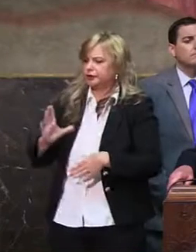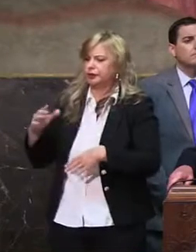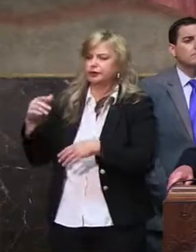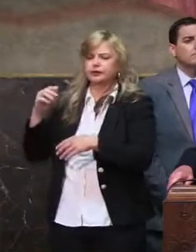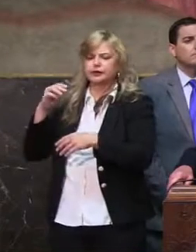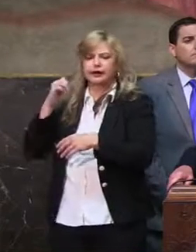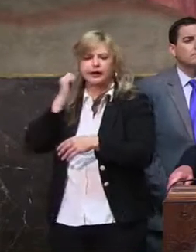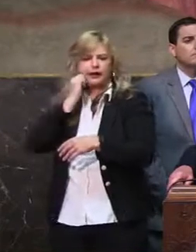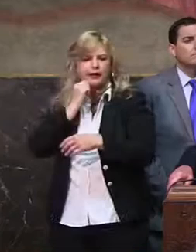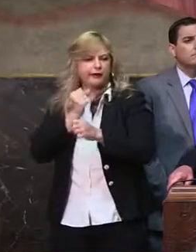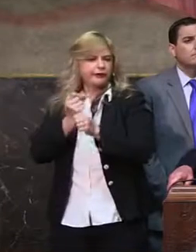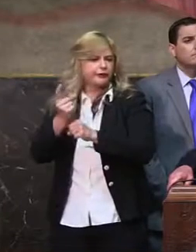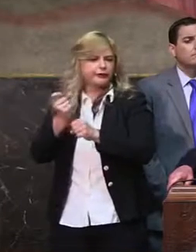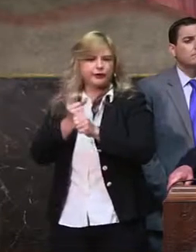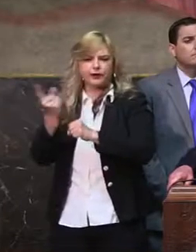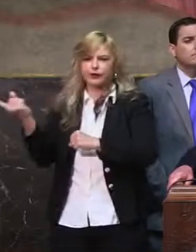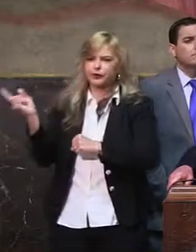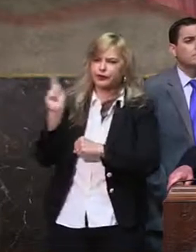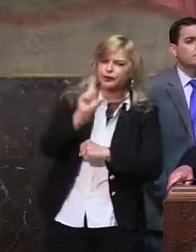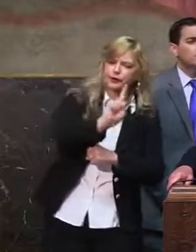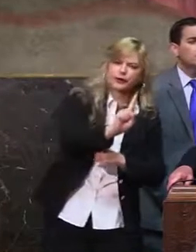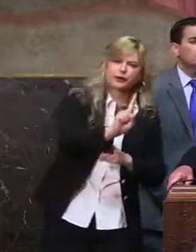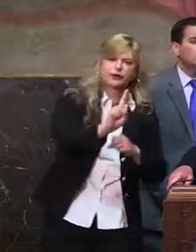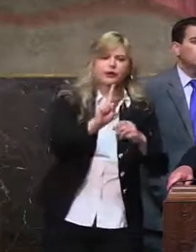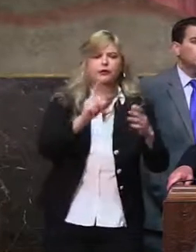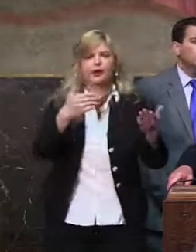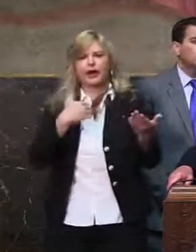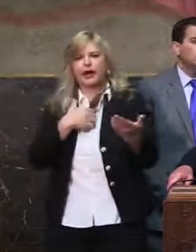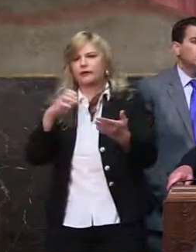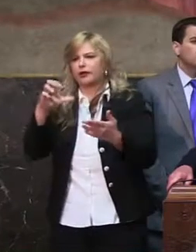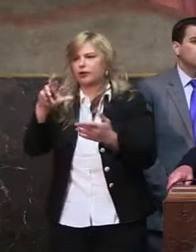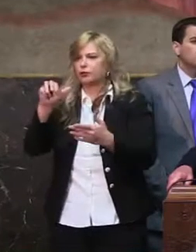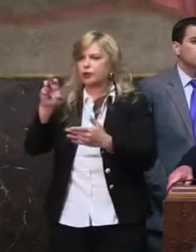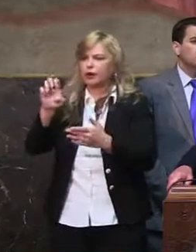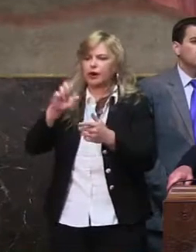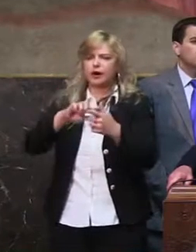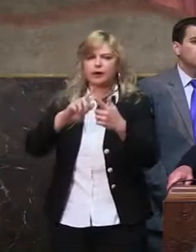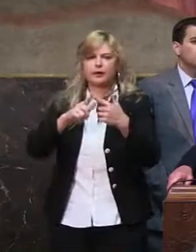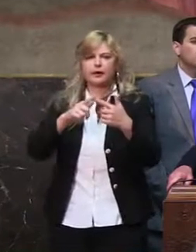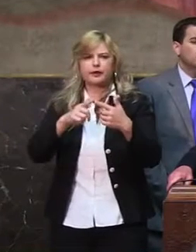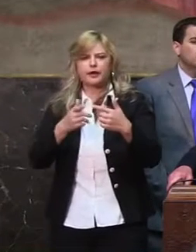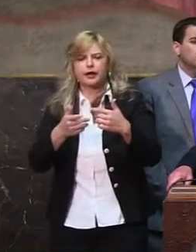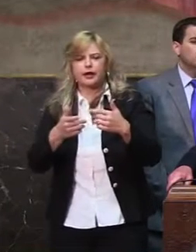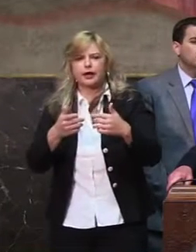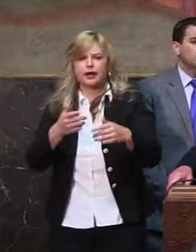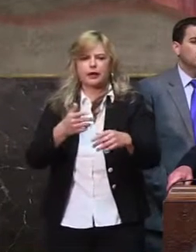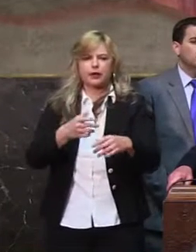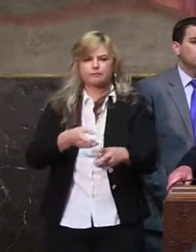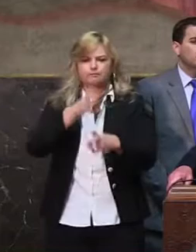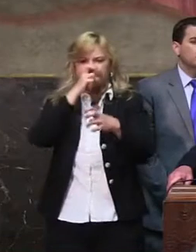create crimes to make sure you we enhance the penalties that would come with mandatory minimums and then we come